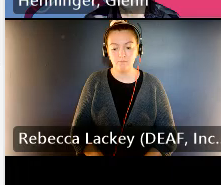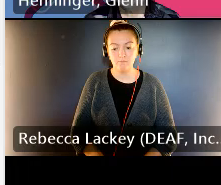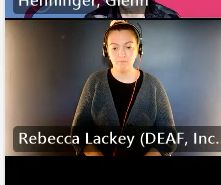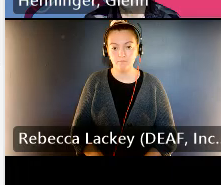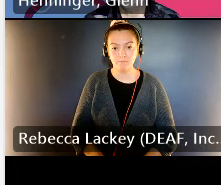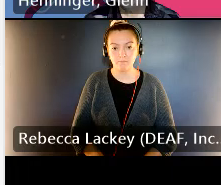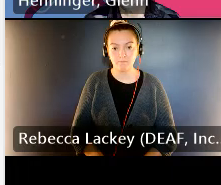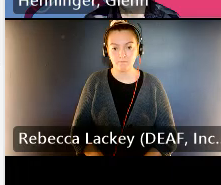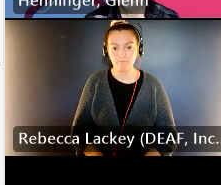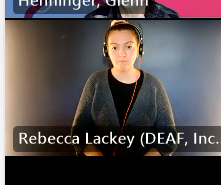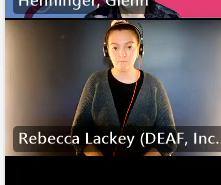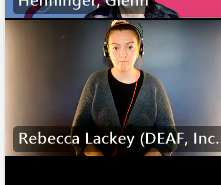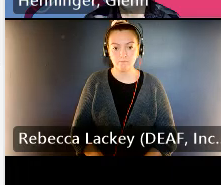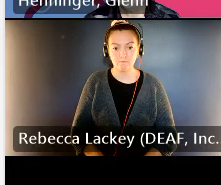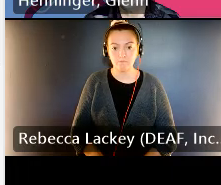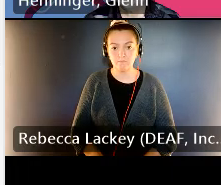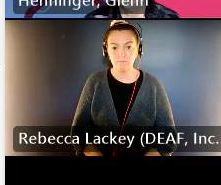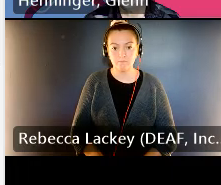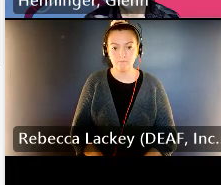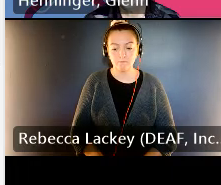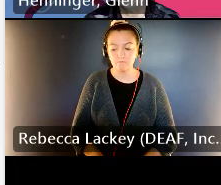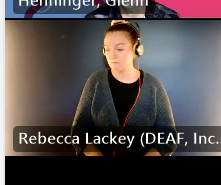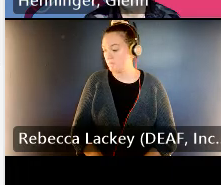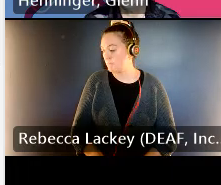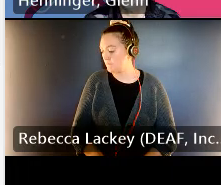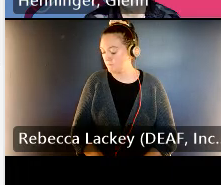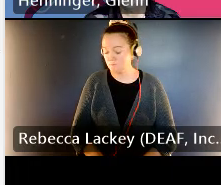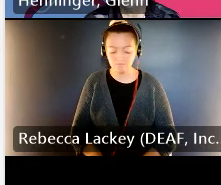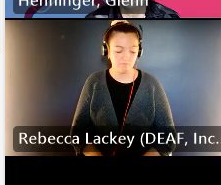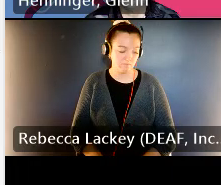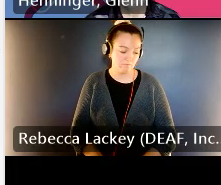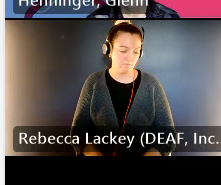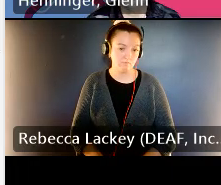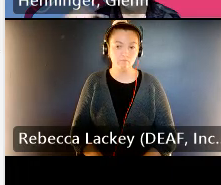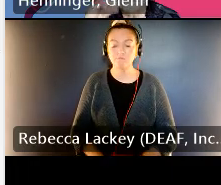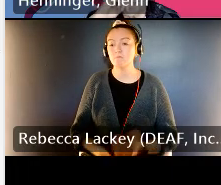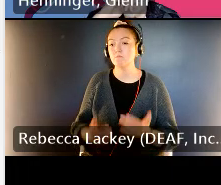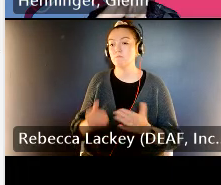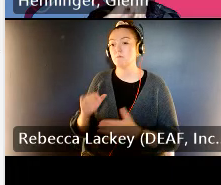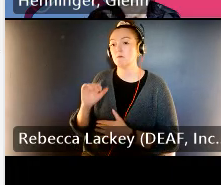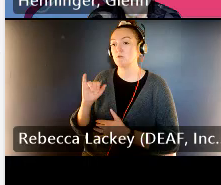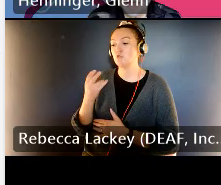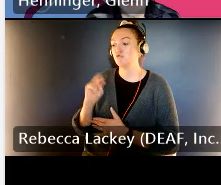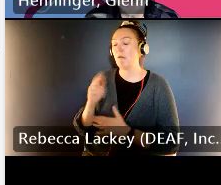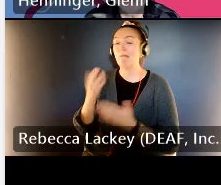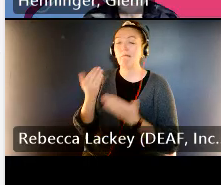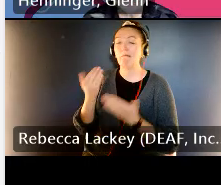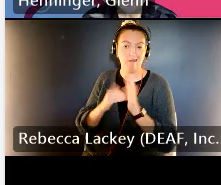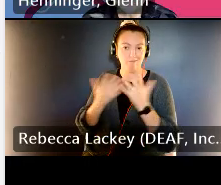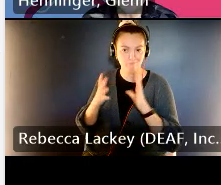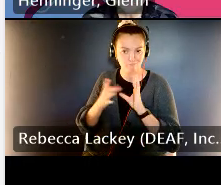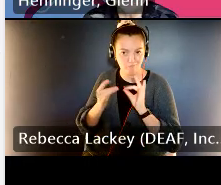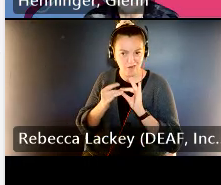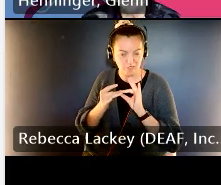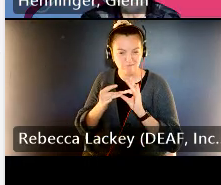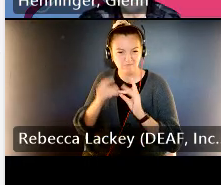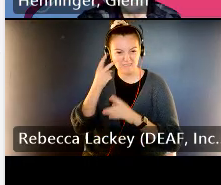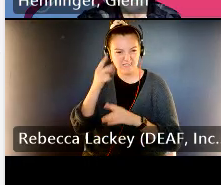afternoon, this is a pilot project.